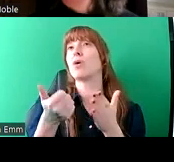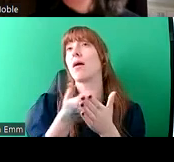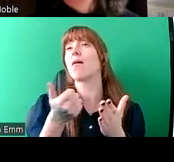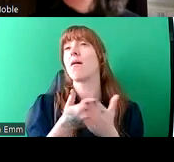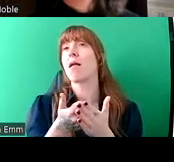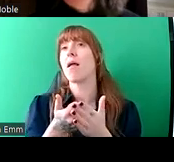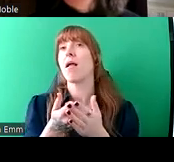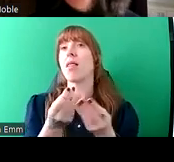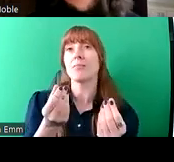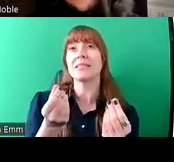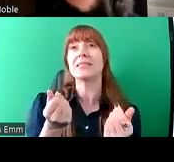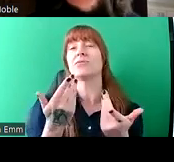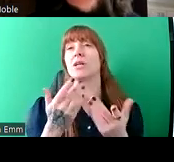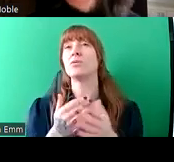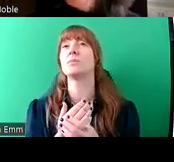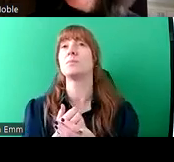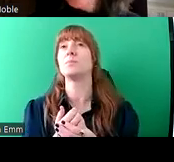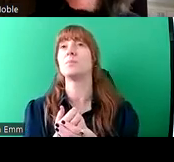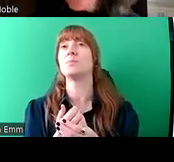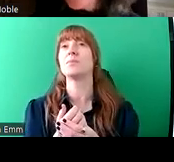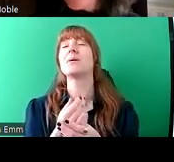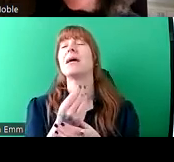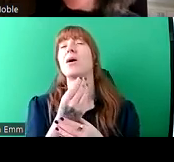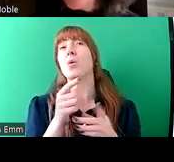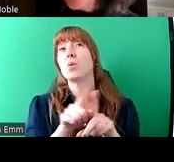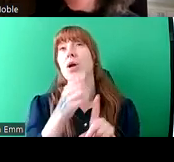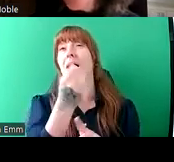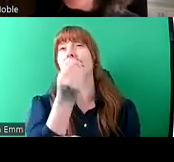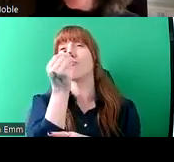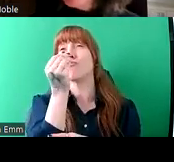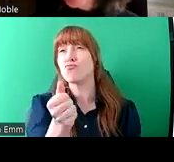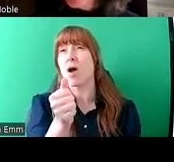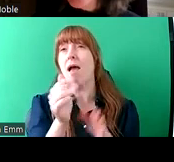material there is significant, but there's so many rare books, and important books, in the library